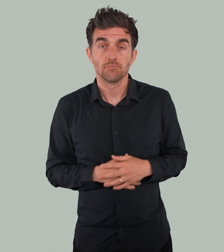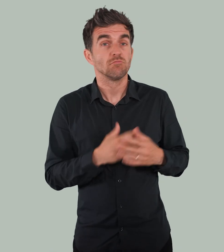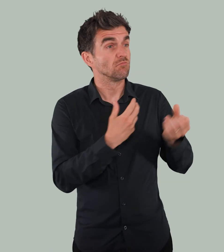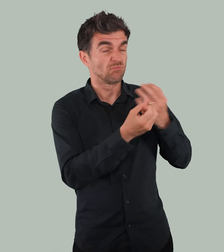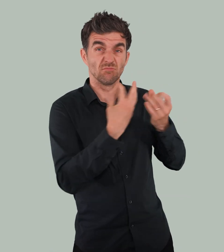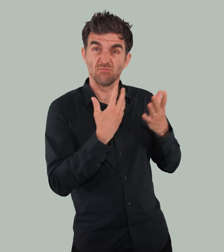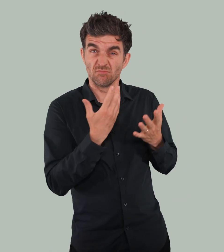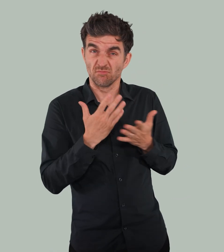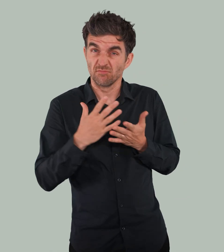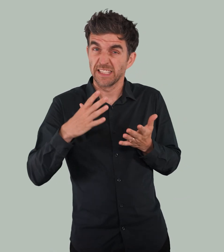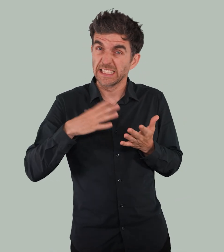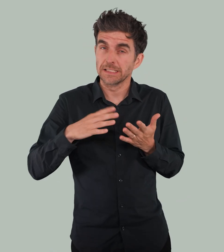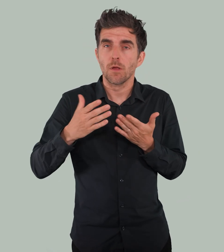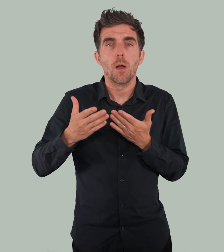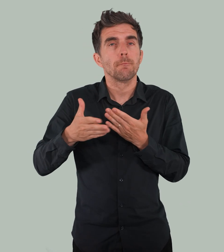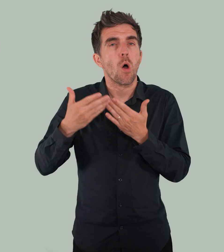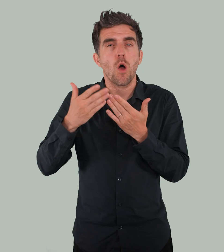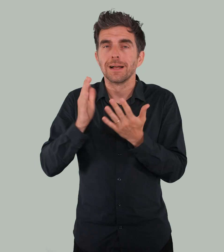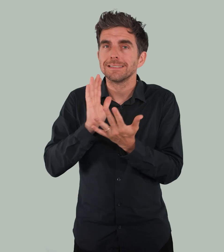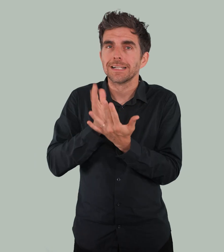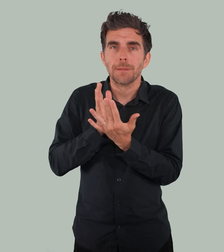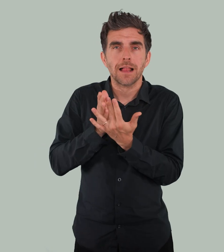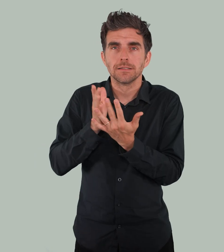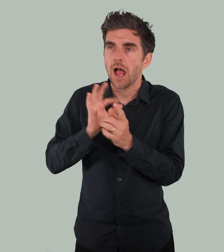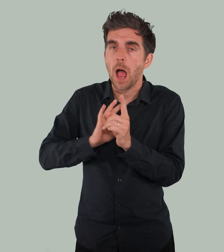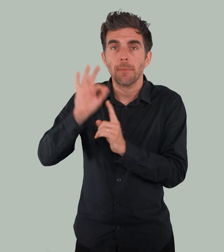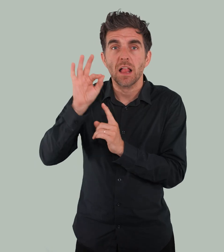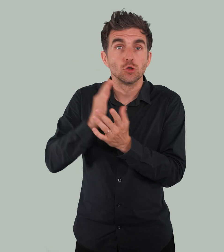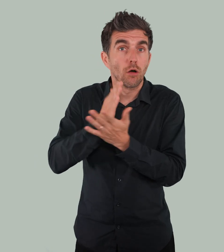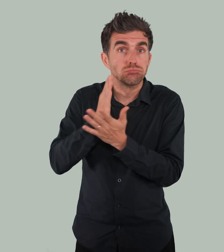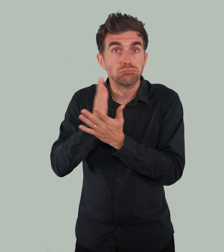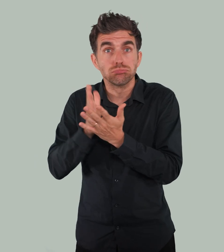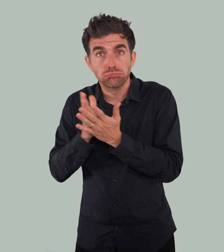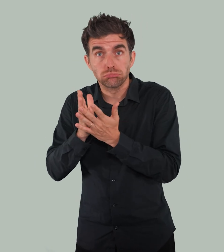Respondents describe the need for more accessible application routes,